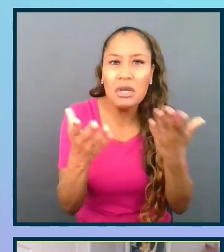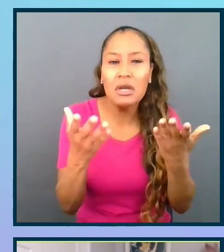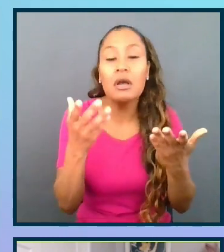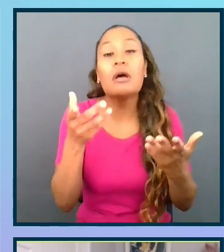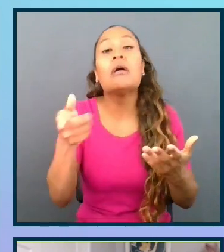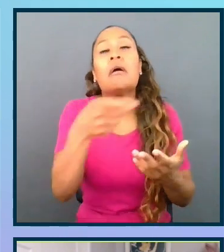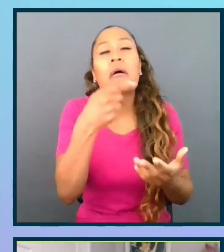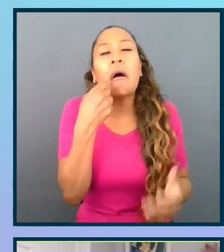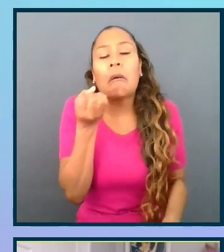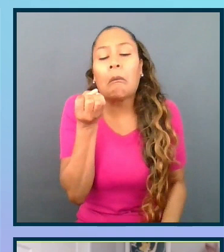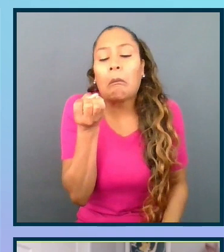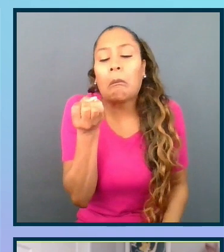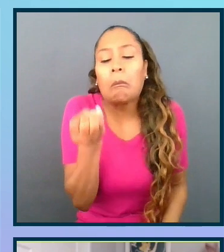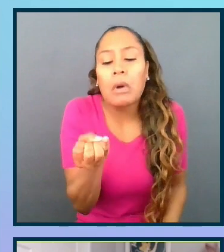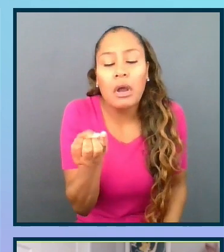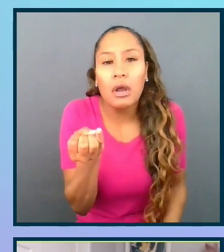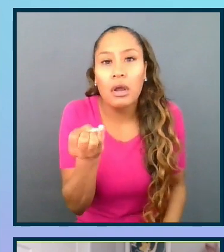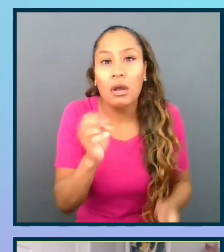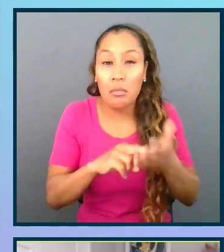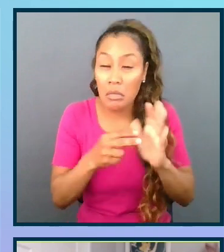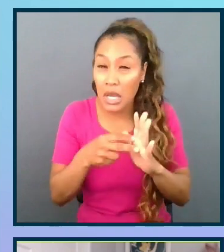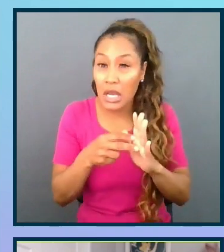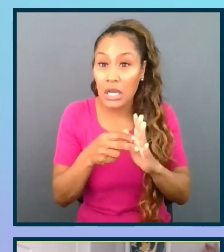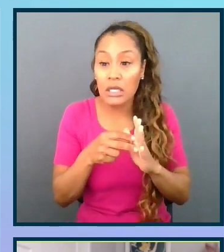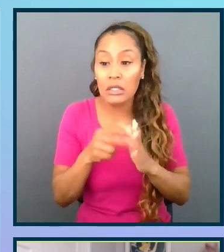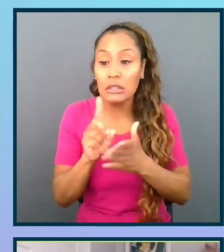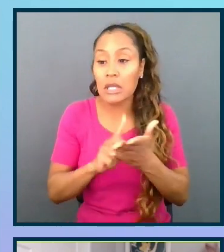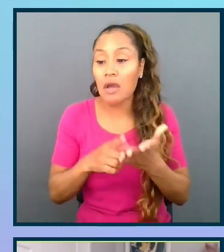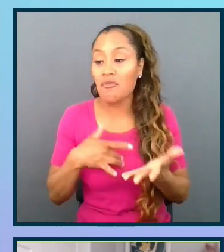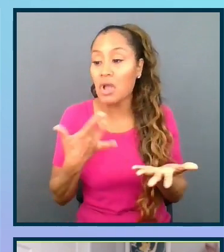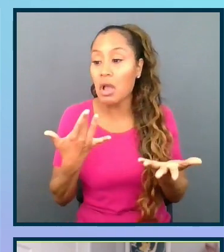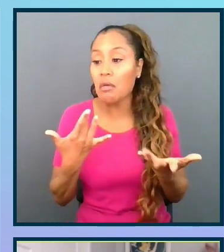which means designers don't feel prepared to have these conversations yet.